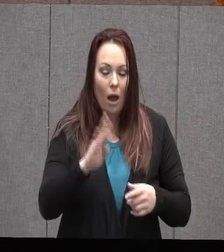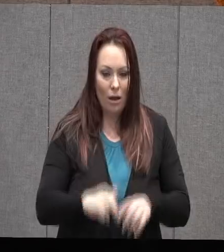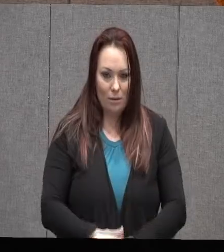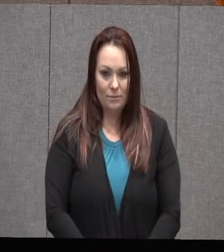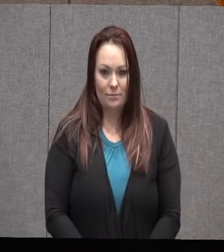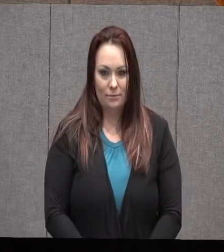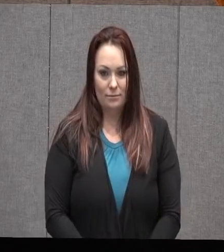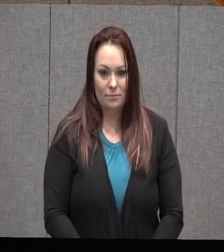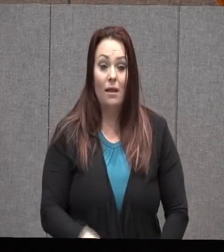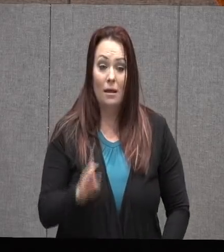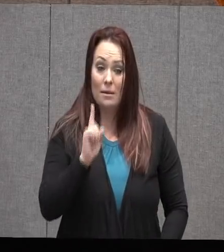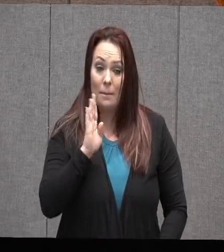B.